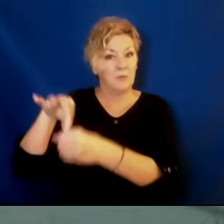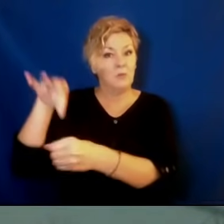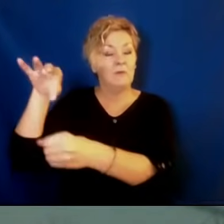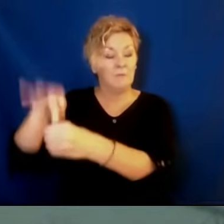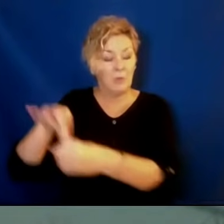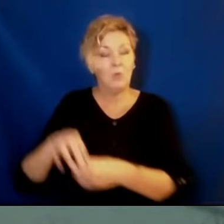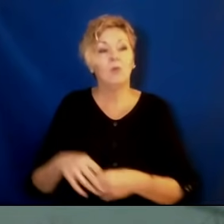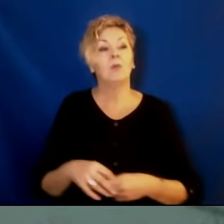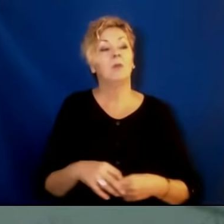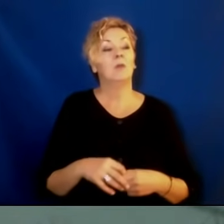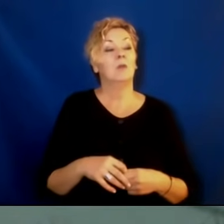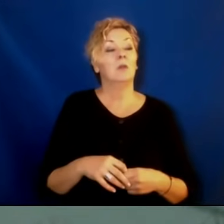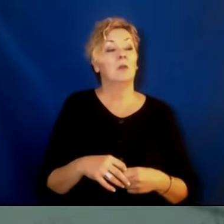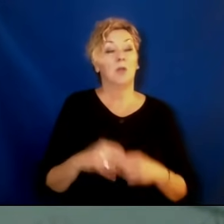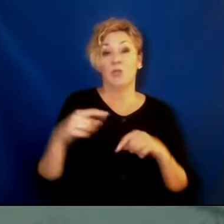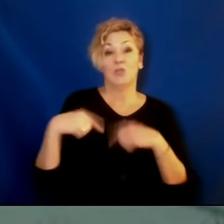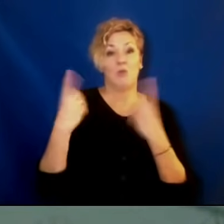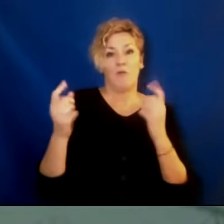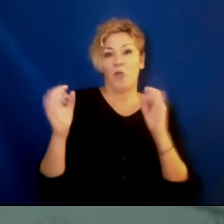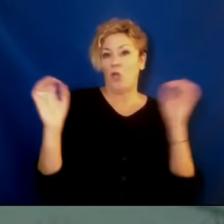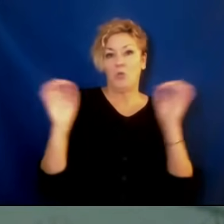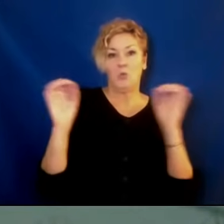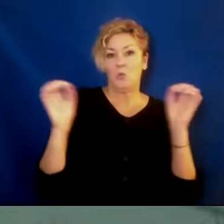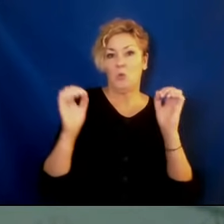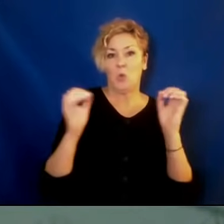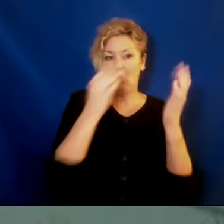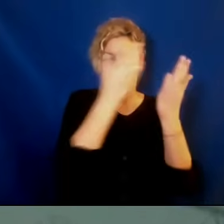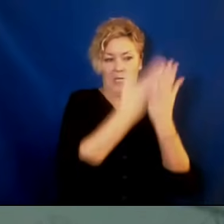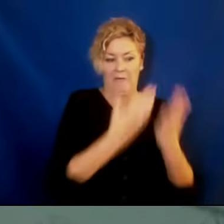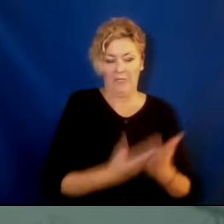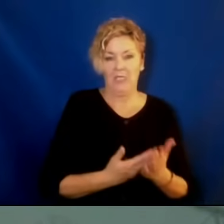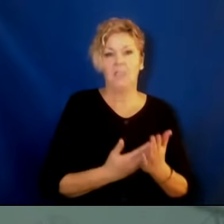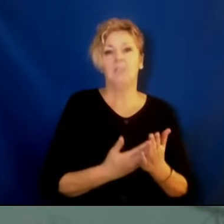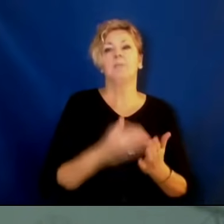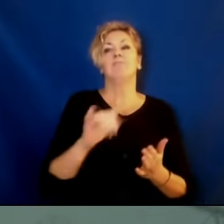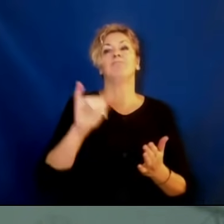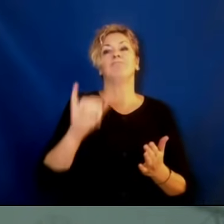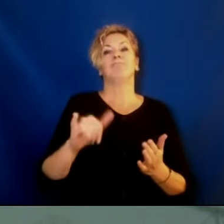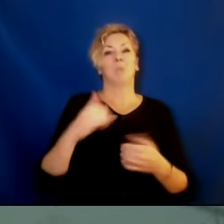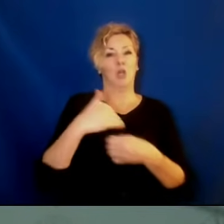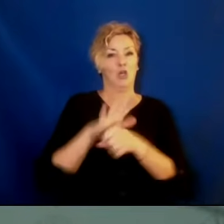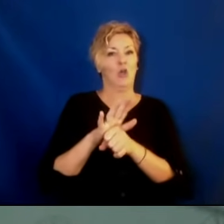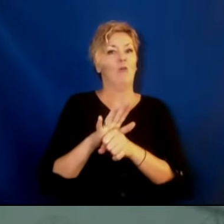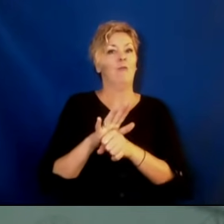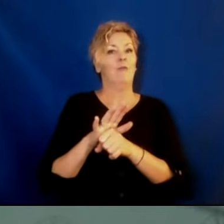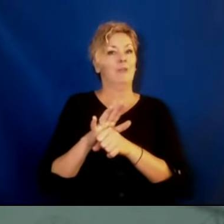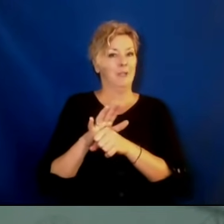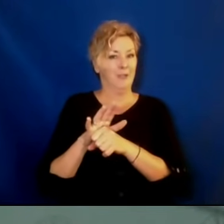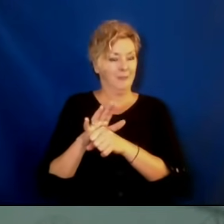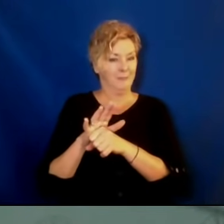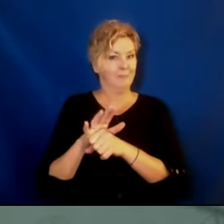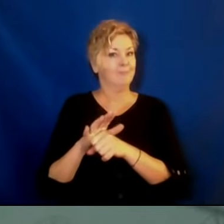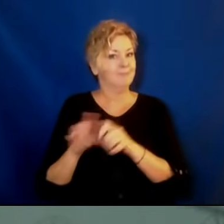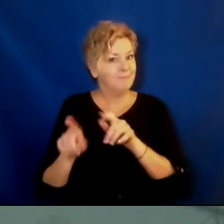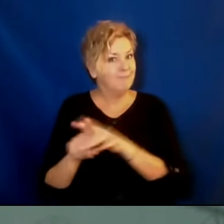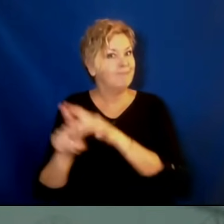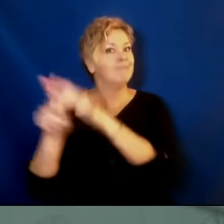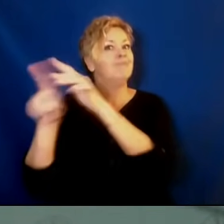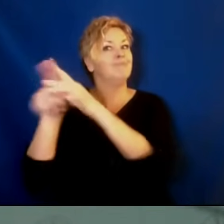We do review all the types of places were COVID-19 transmission is occurring.